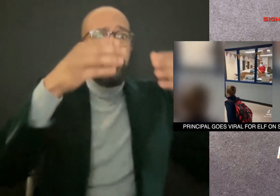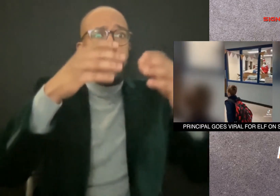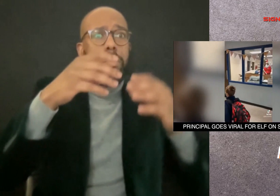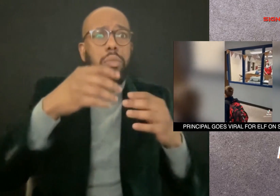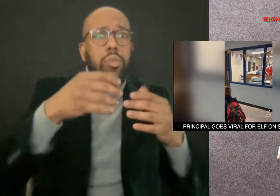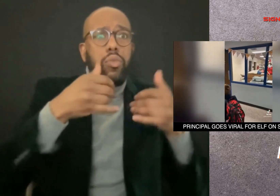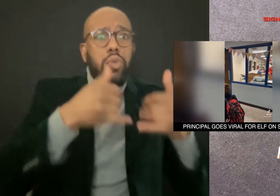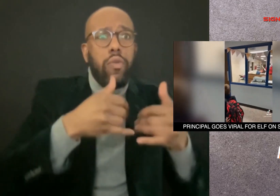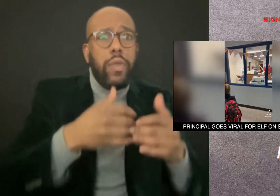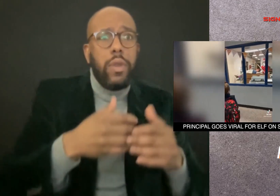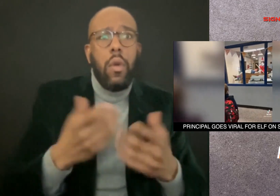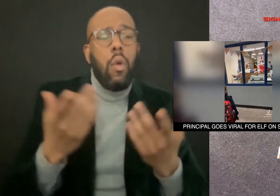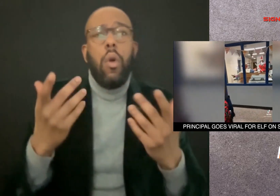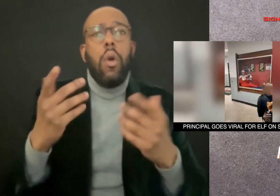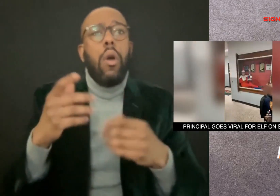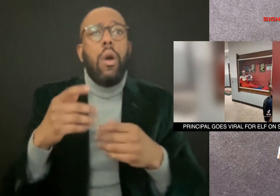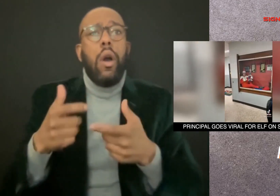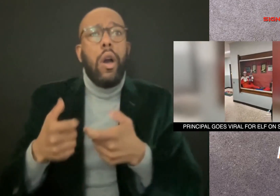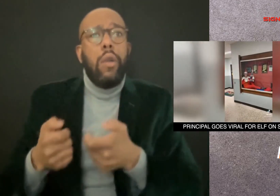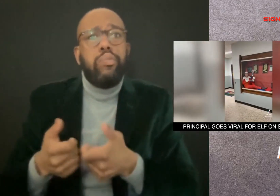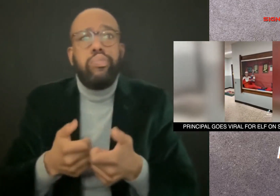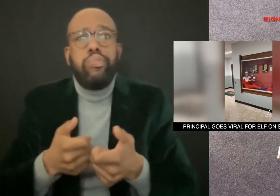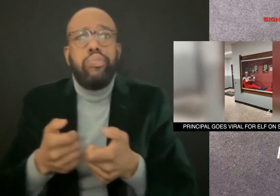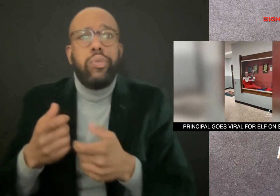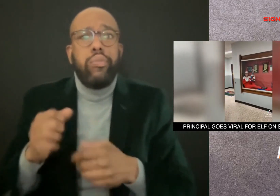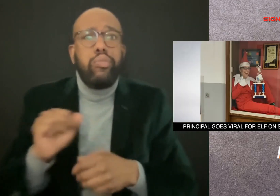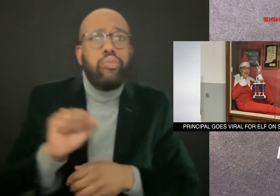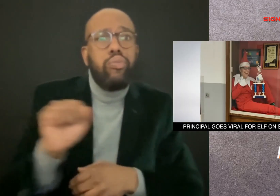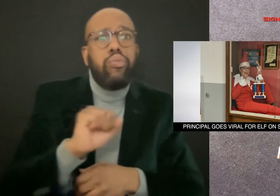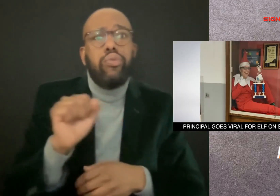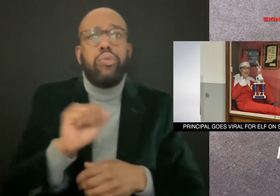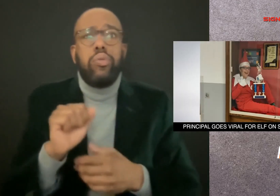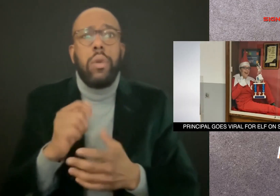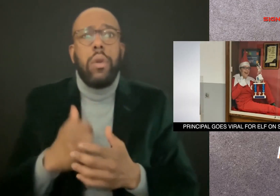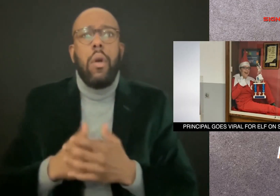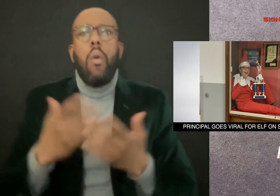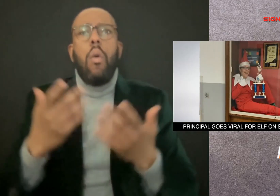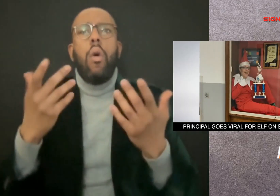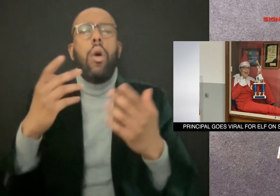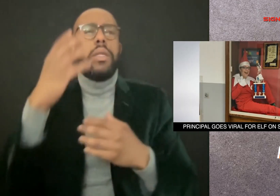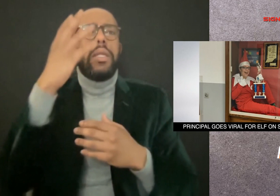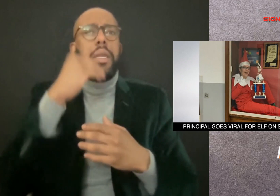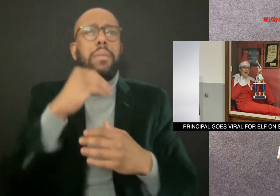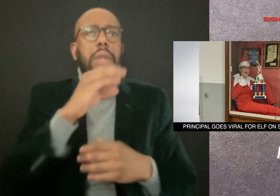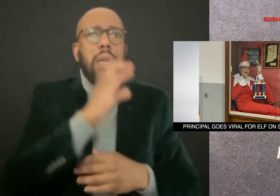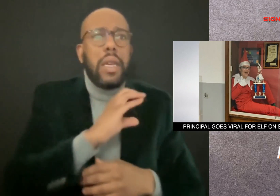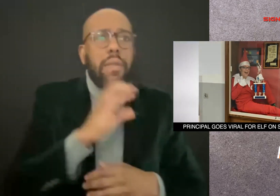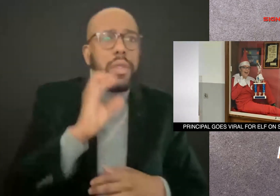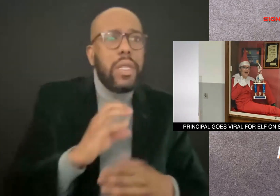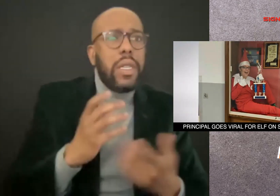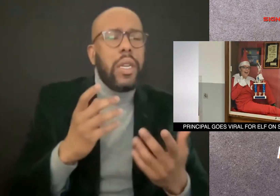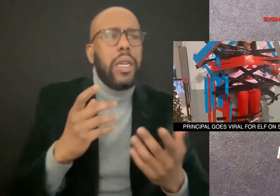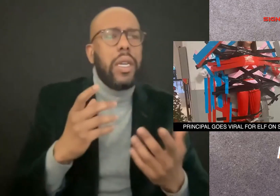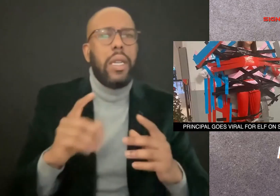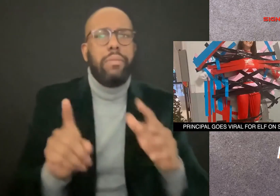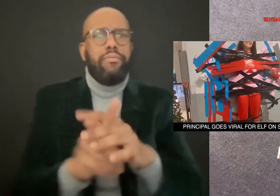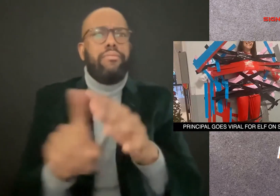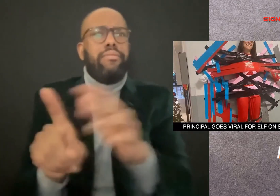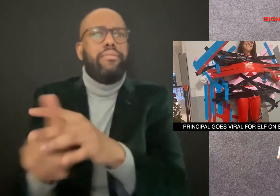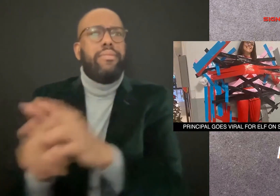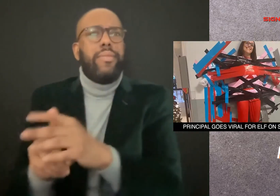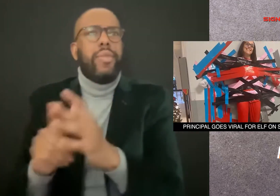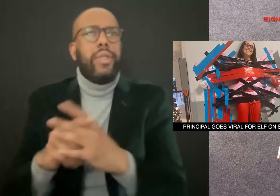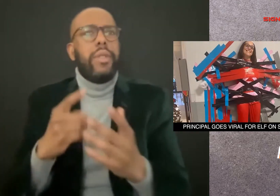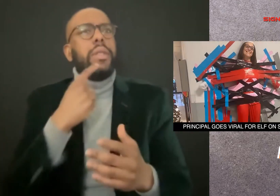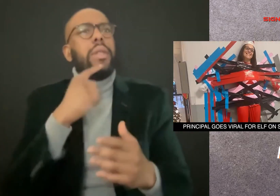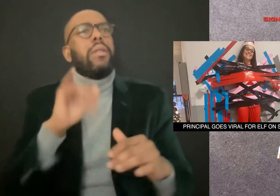glass trophy case driving a remote control car even sleeping in the cafeteria she says